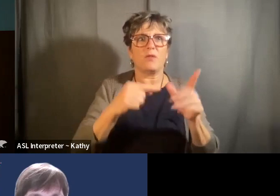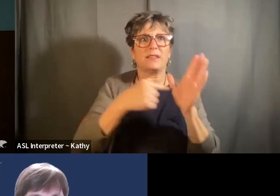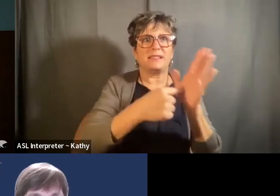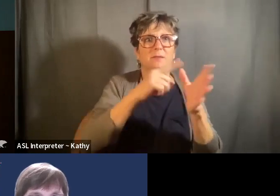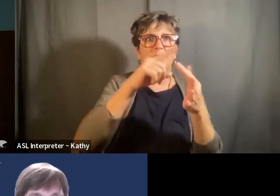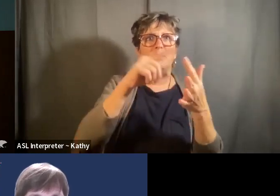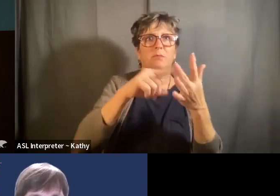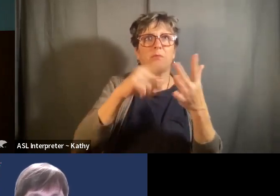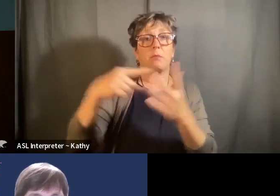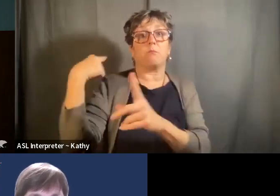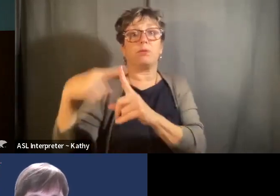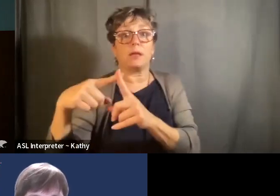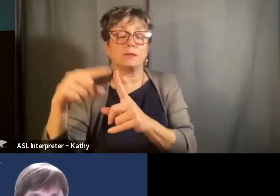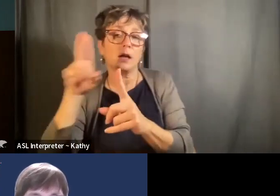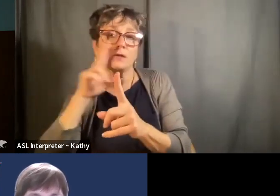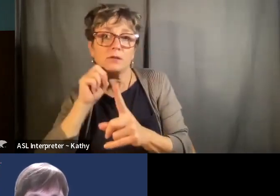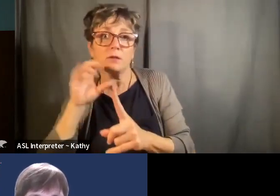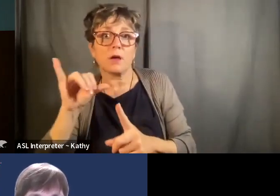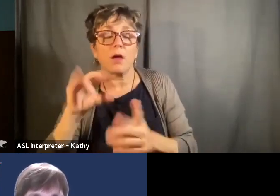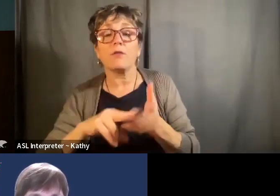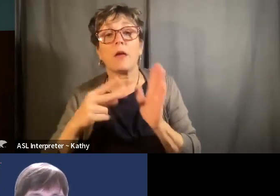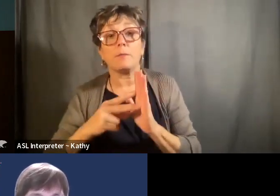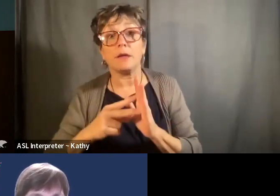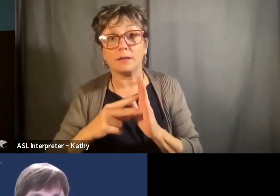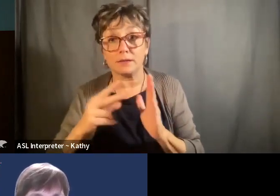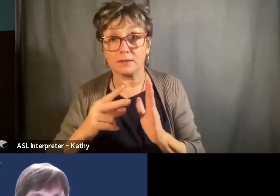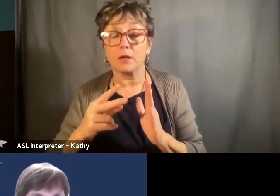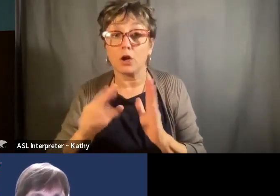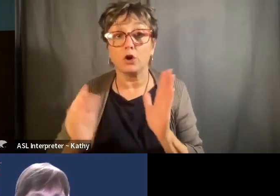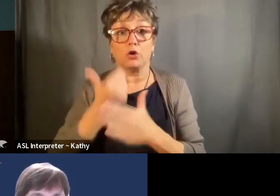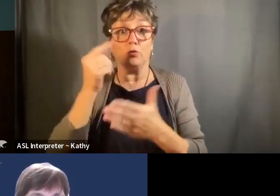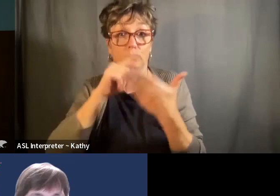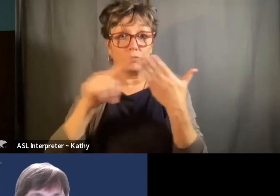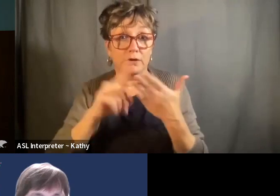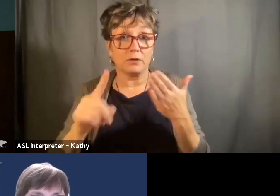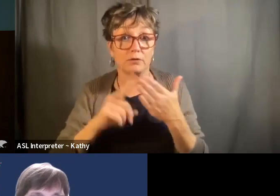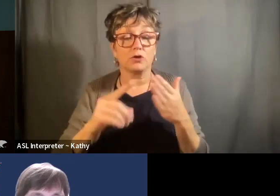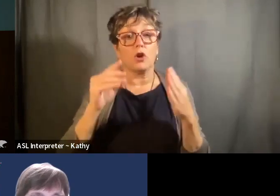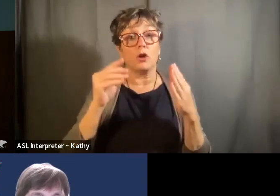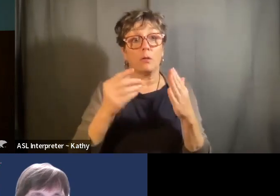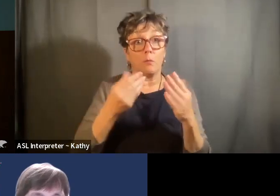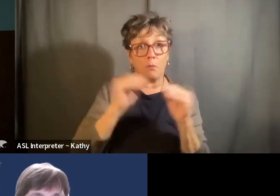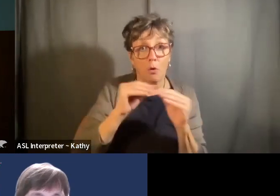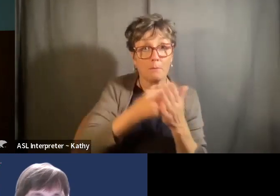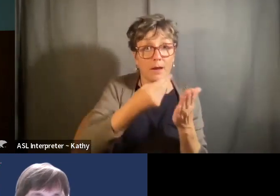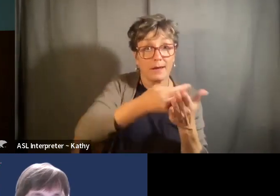research, that's going to inspire new investment in treatments for Usher syndrome. So that to me